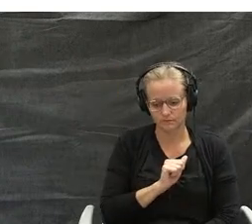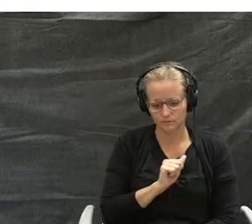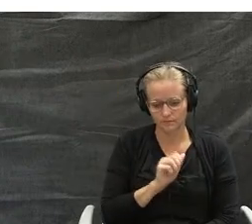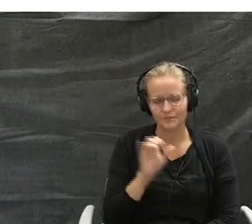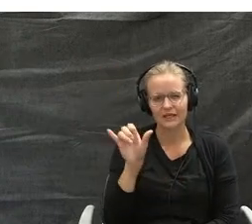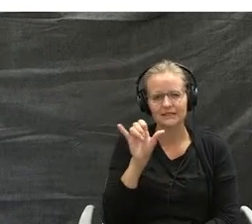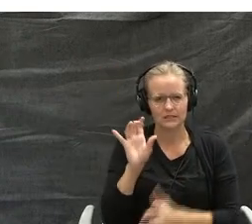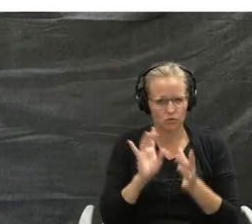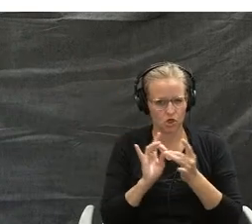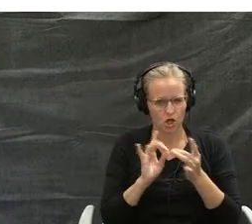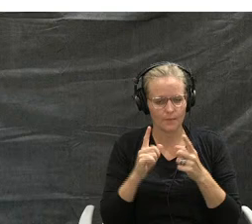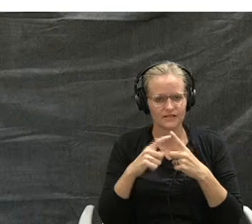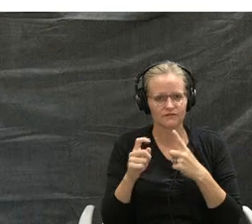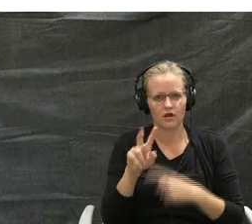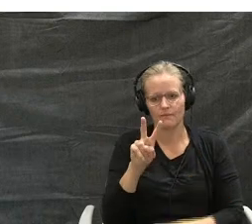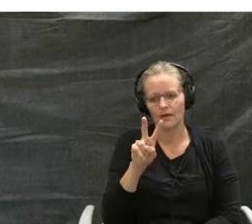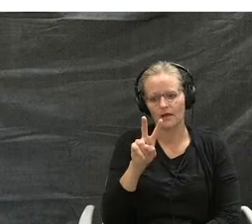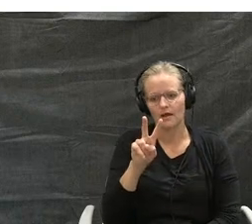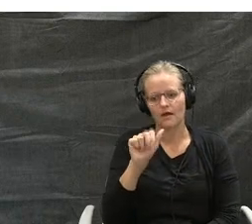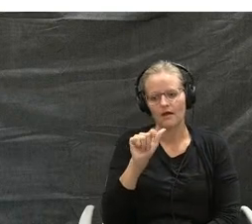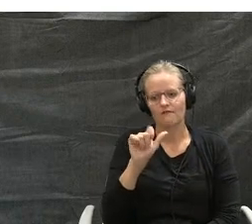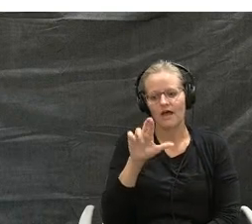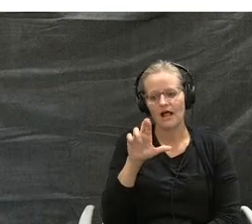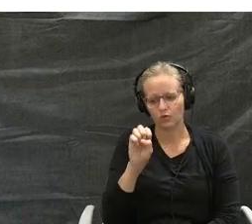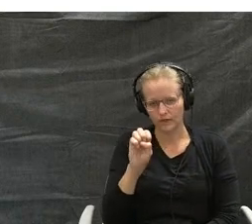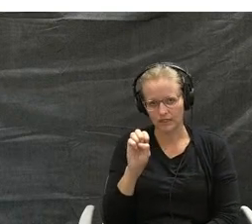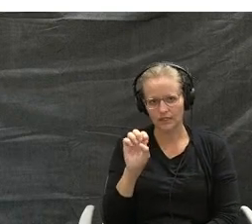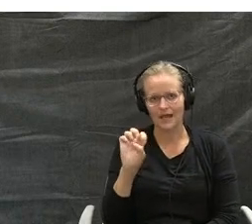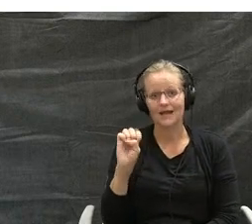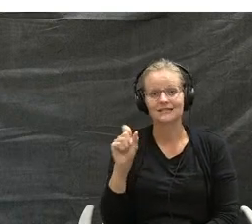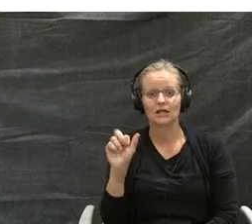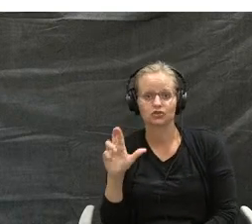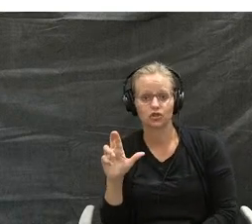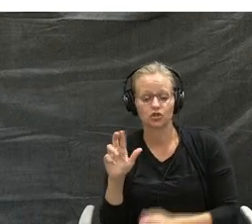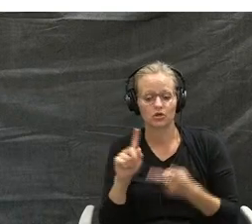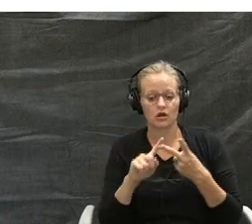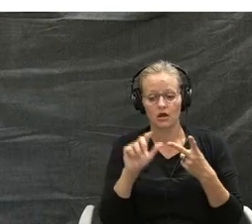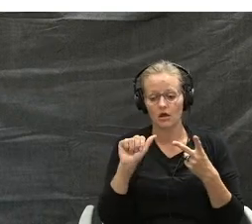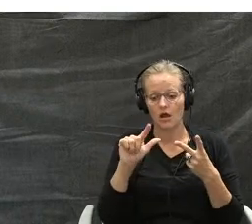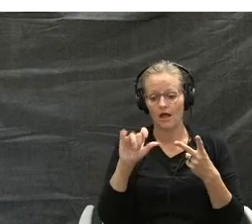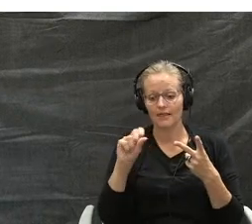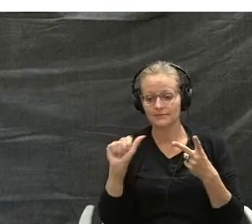Valerie in Excel. Sure, elicit a GIF of Minne Tonka James Duffy